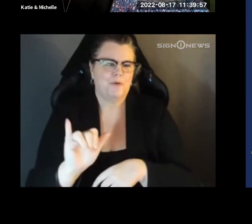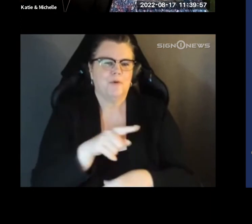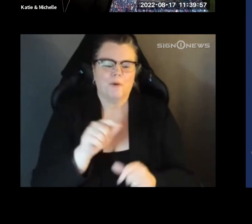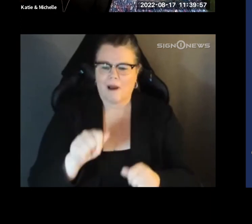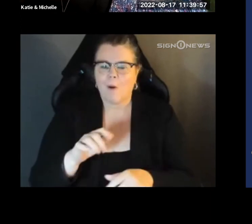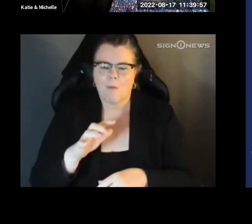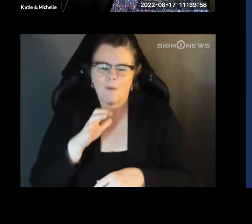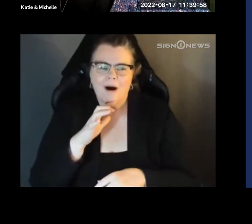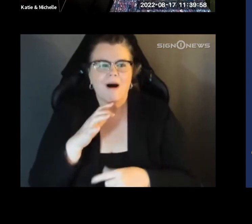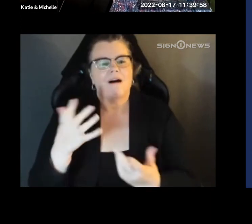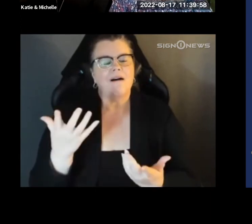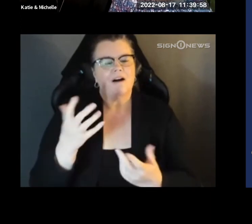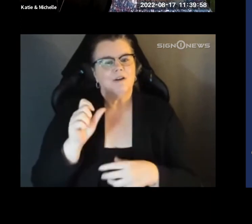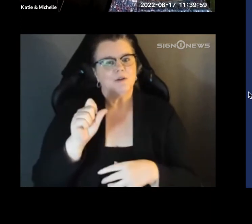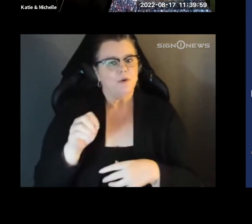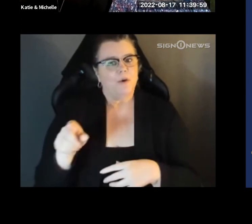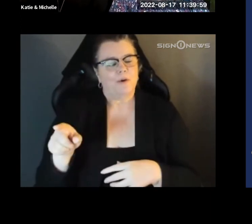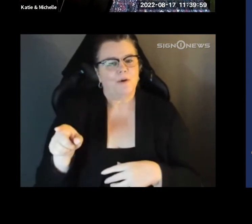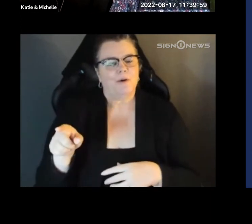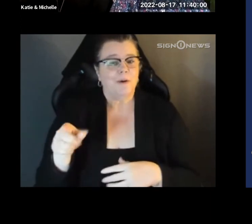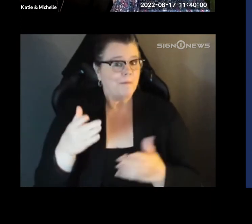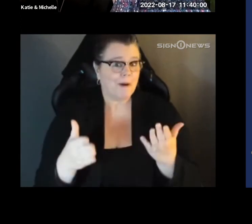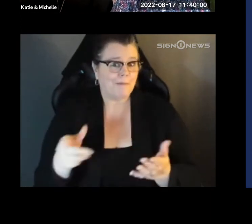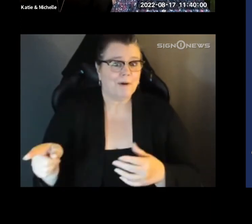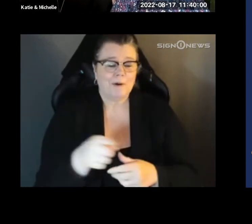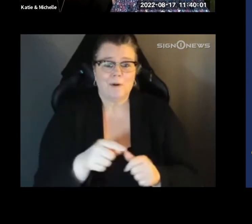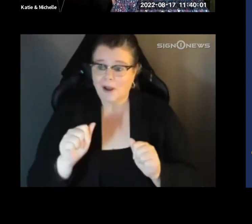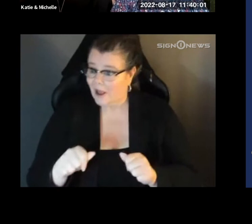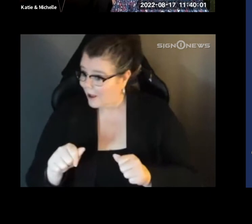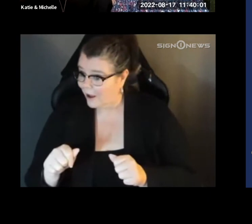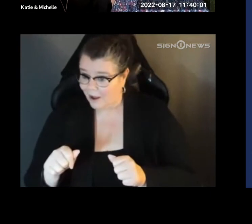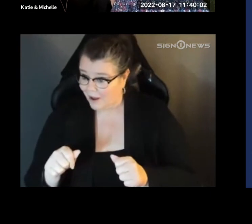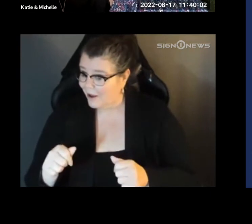y'all want to do watch parties for those of you across the stage have